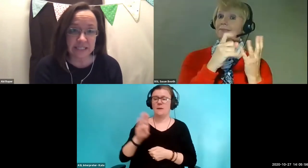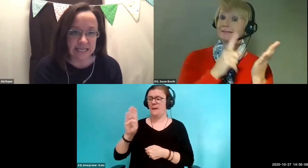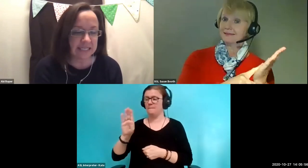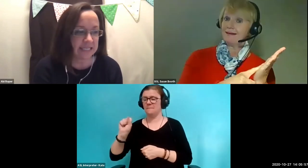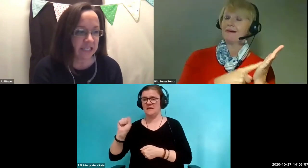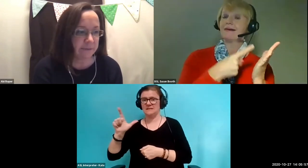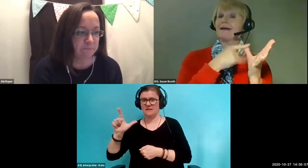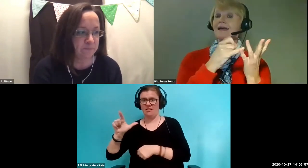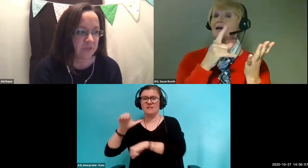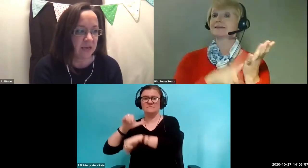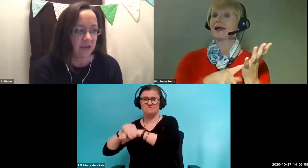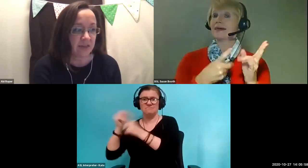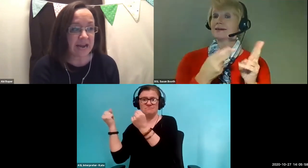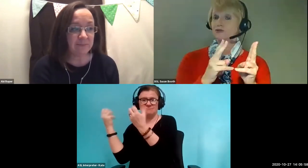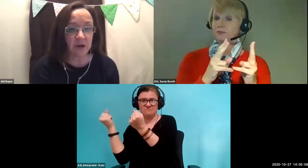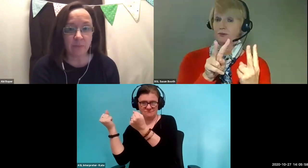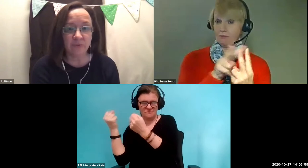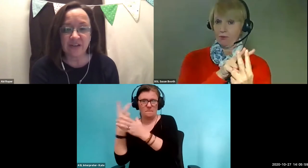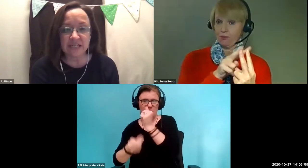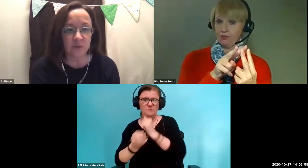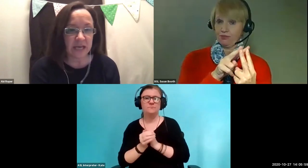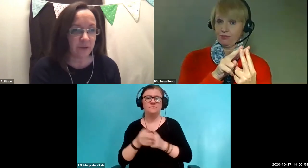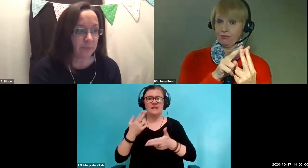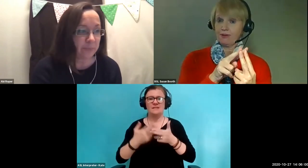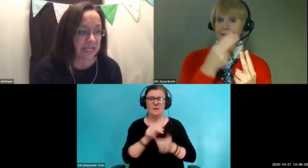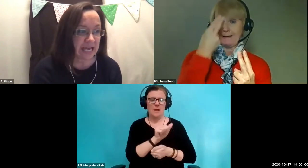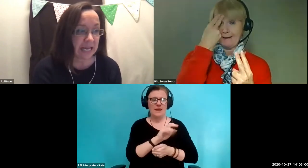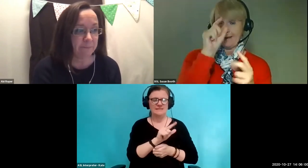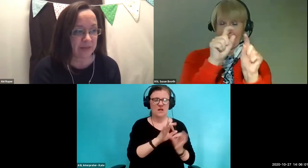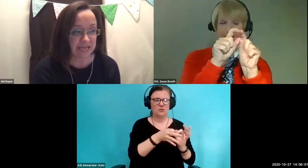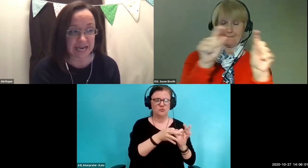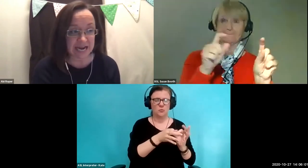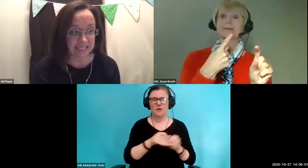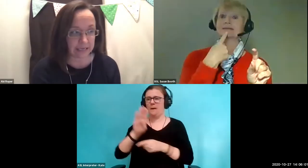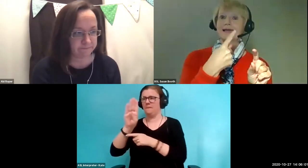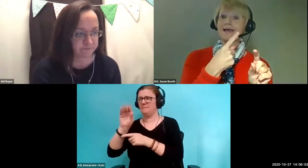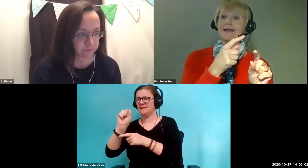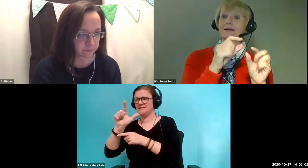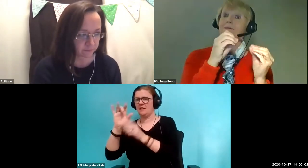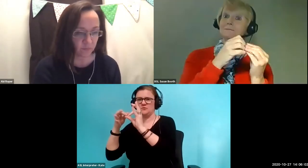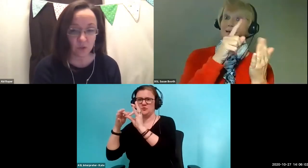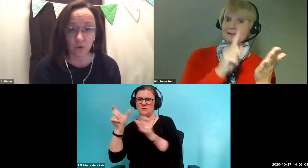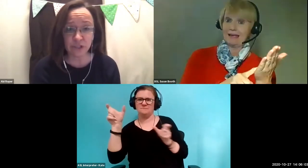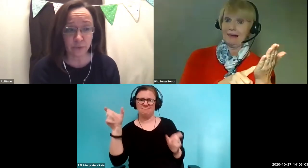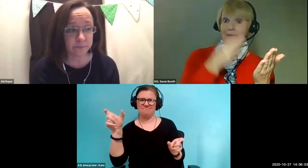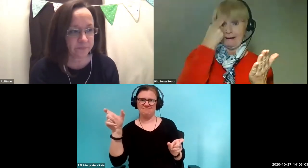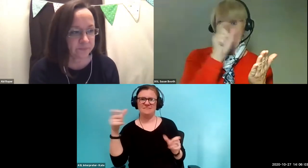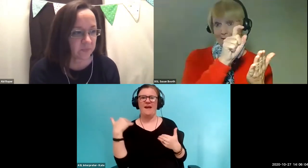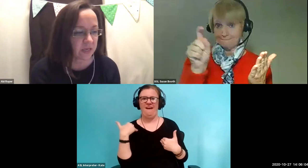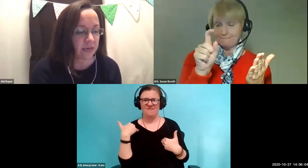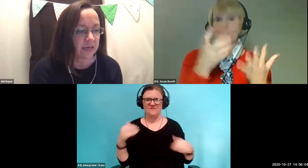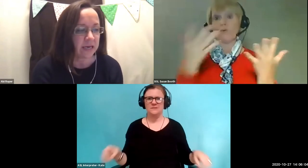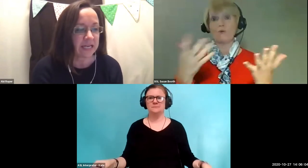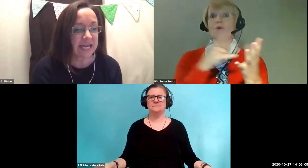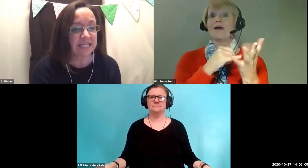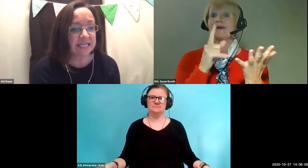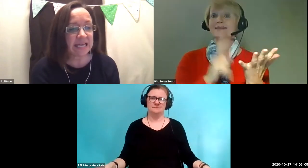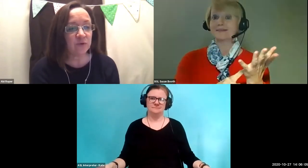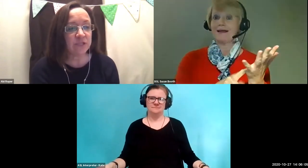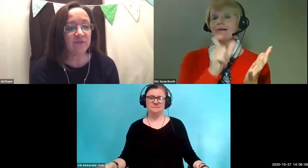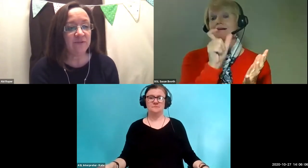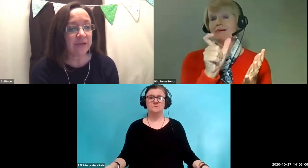in this session their names are prefixed with BSL and ASL on Zoom. Attendees can also view